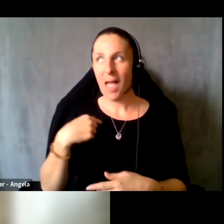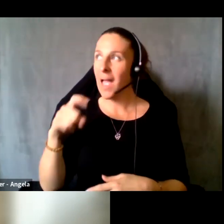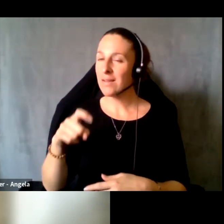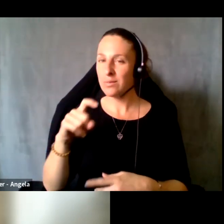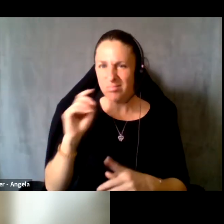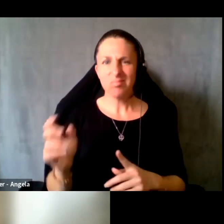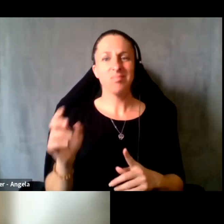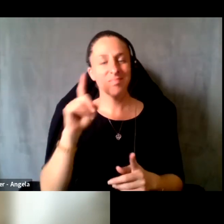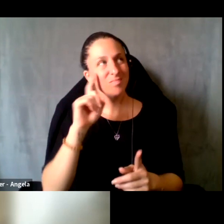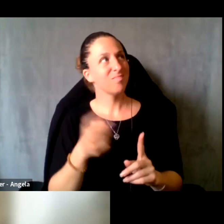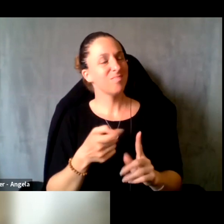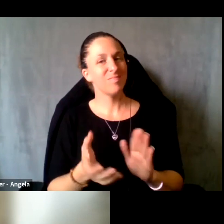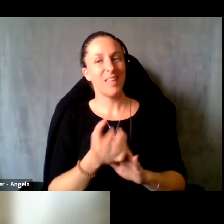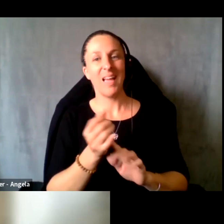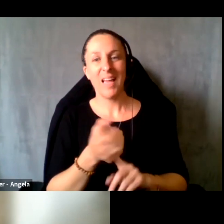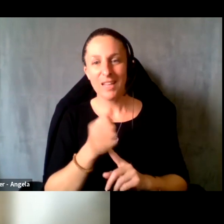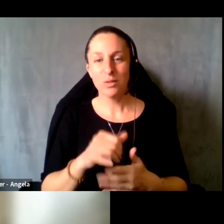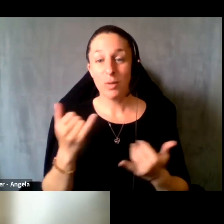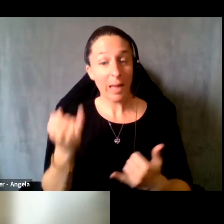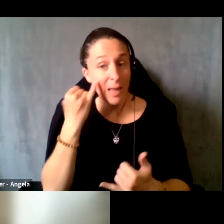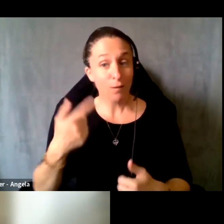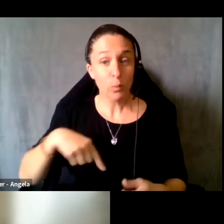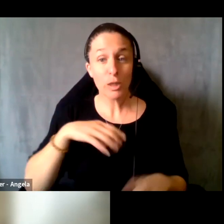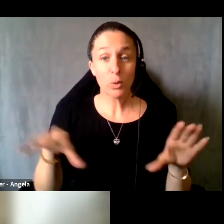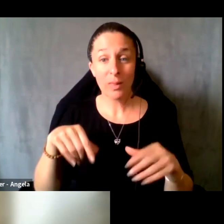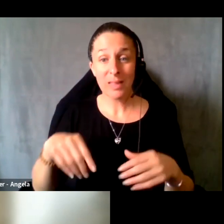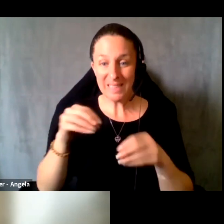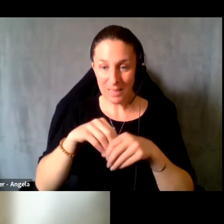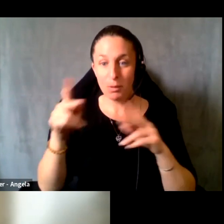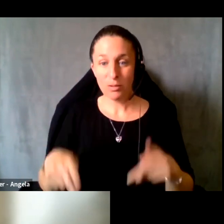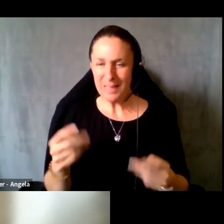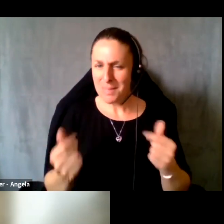Because if we did this in person, immediately, you noticed I'd probably be the only person